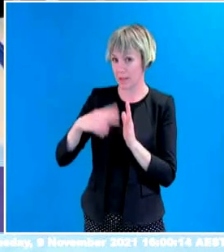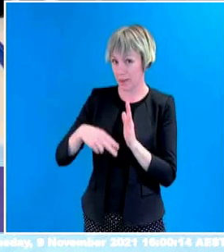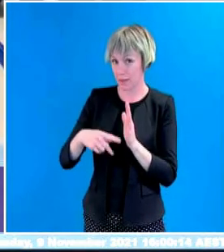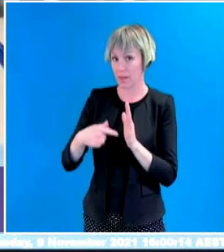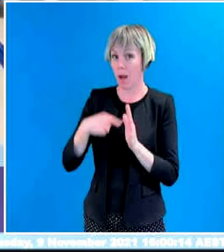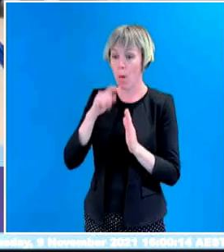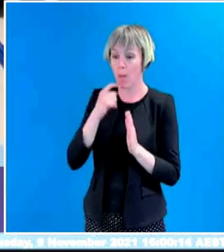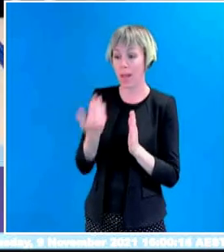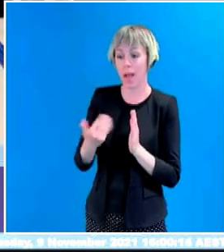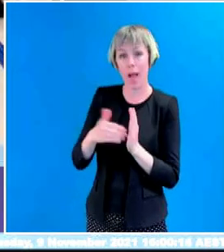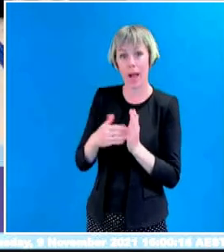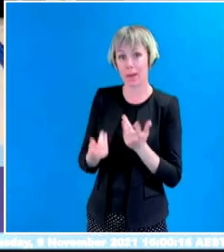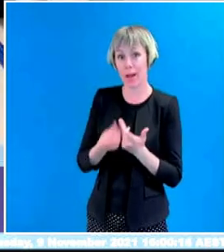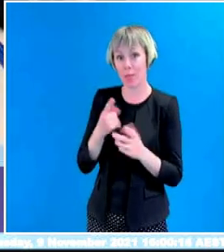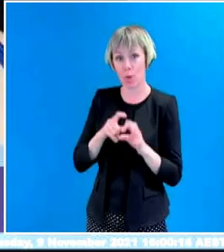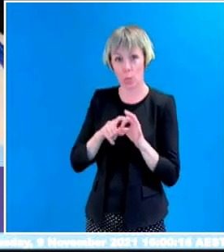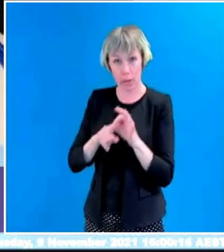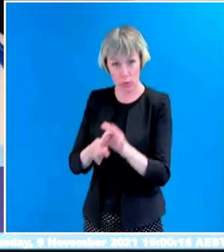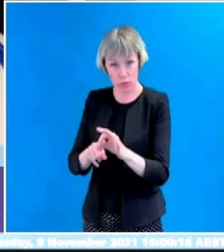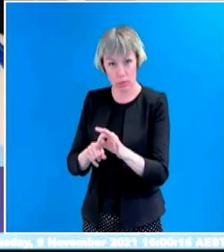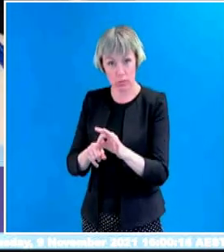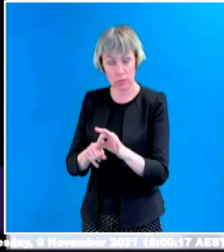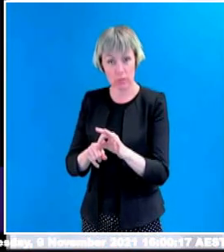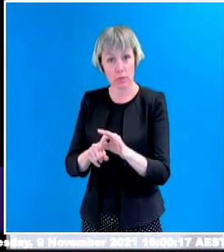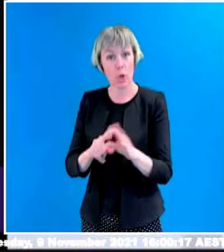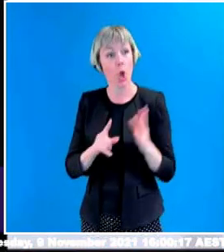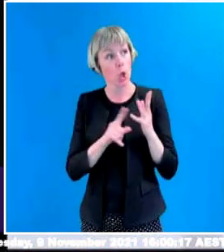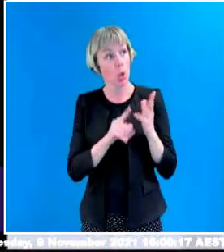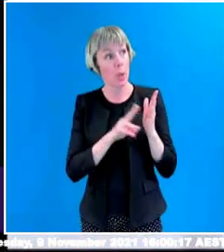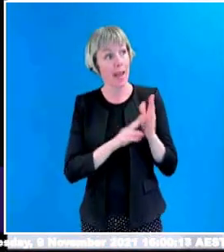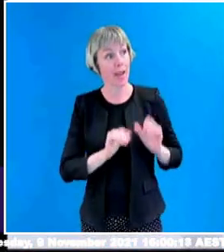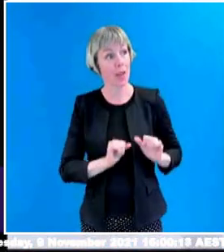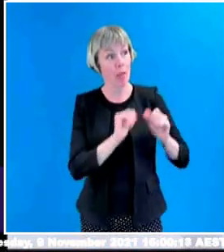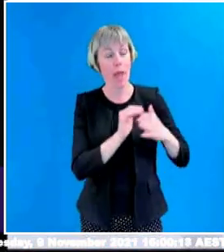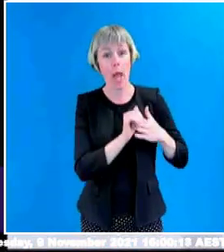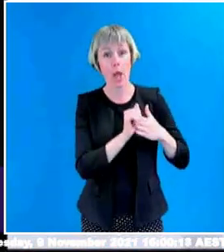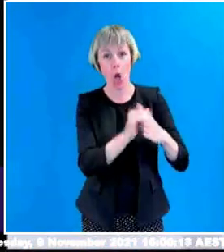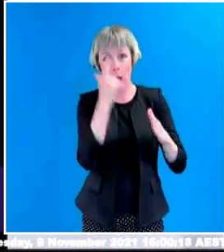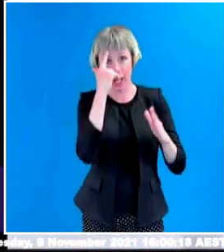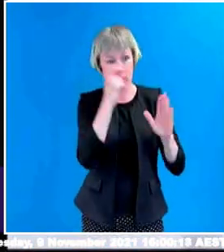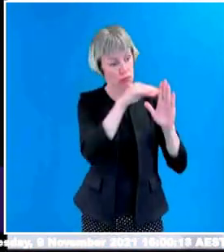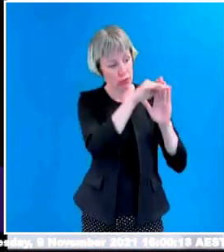role for the UN Guiding Principles on Business and Human Rights to pick up